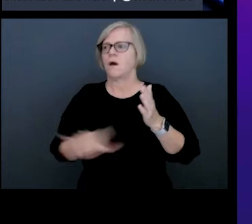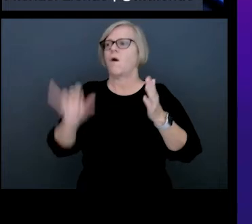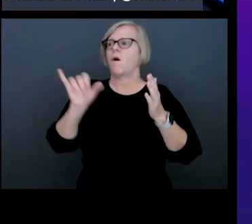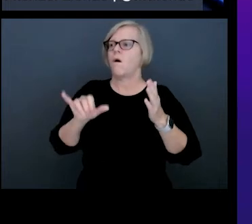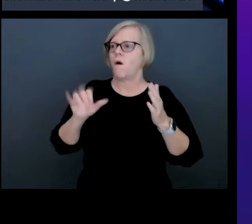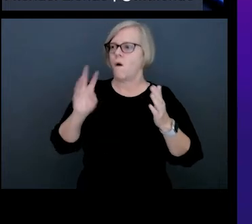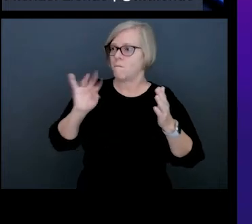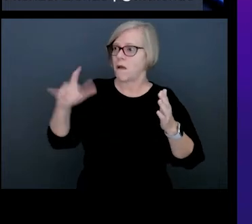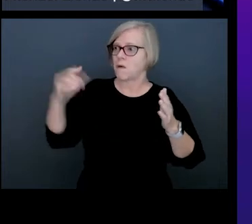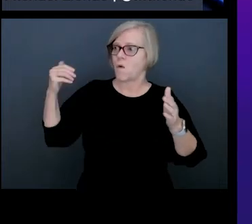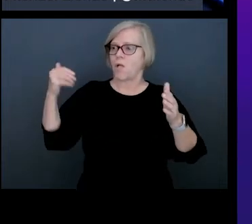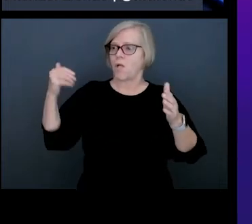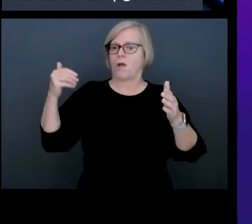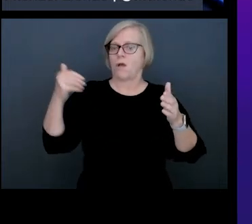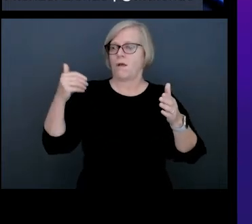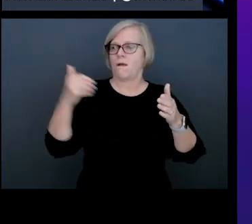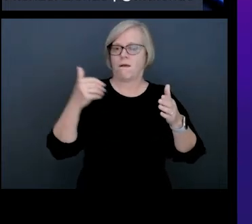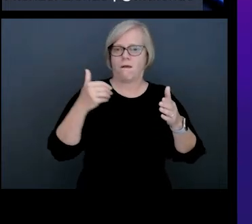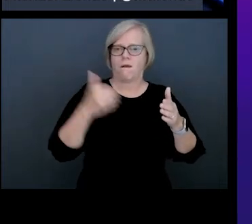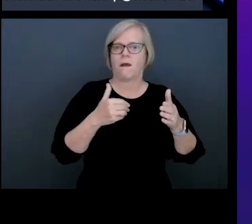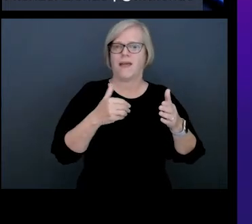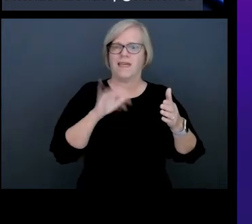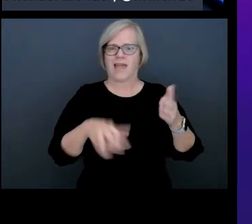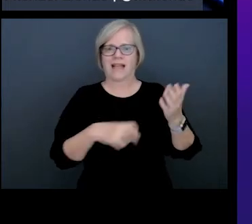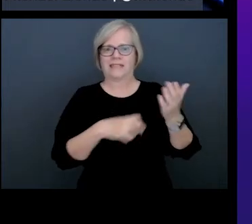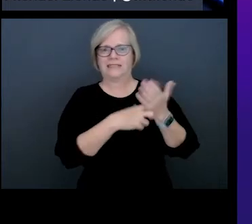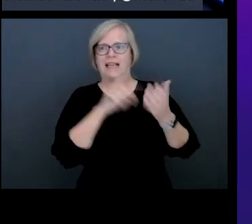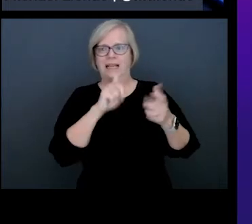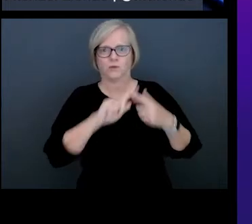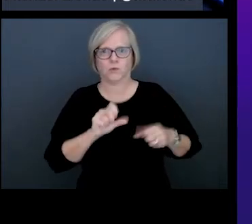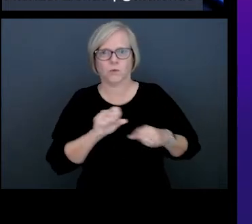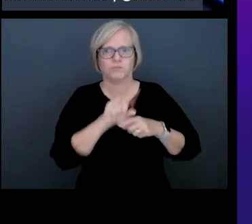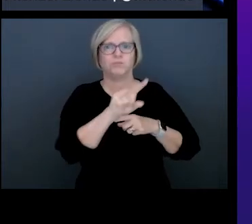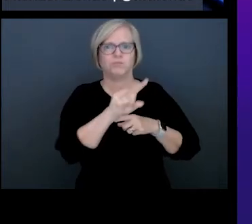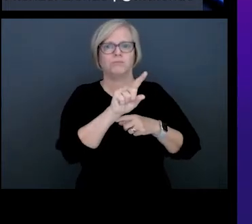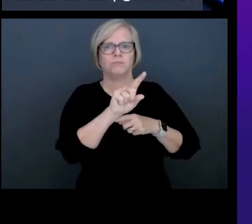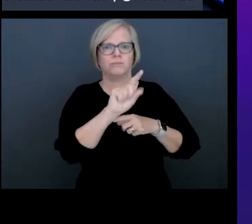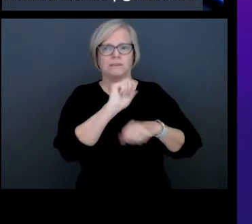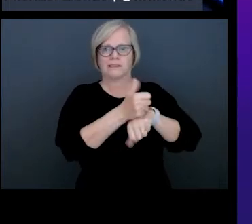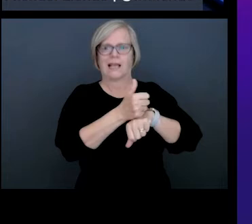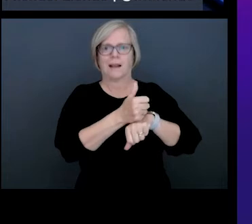This ticket needs to essentially be sent into the coffee shop's system